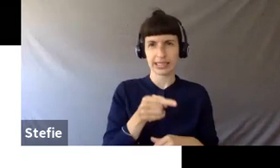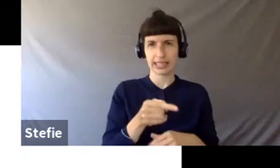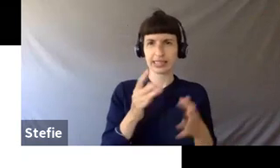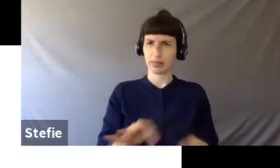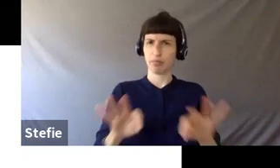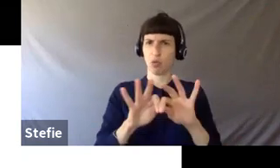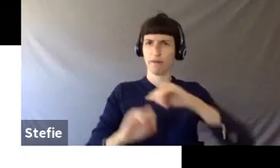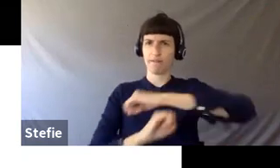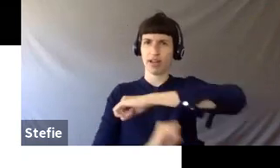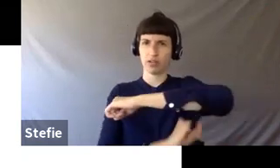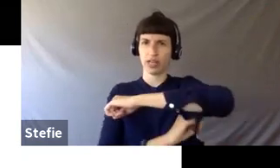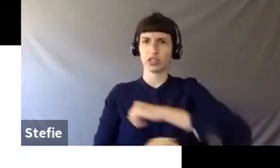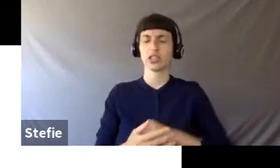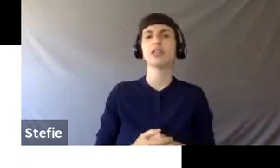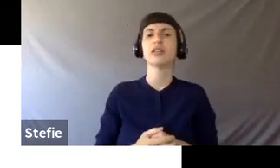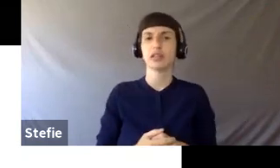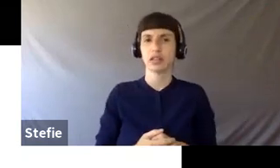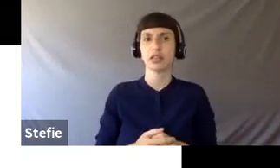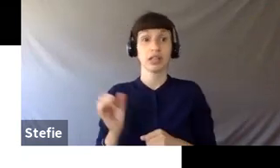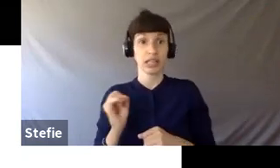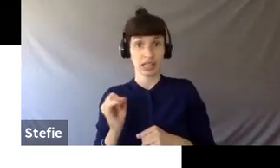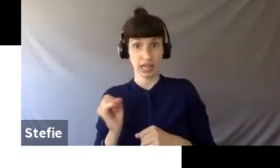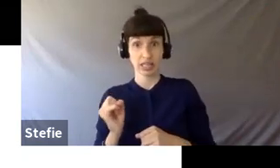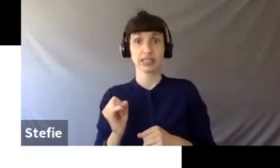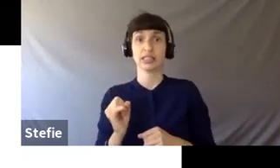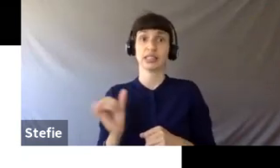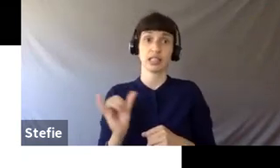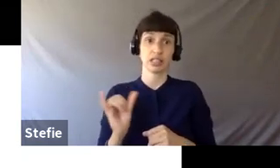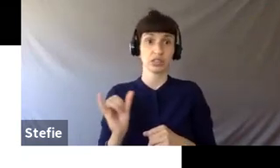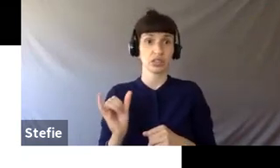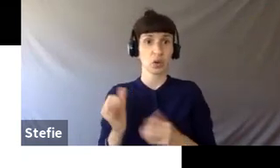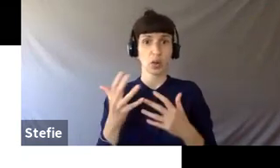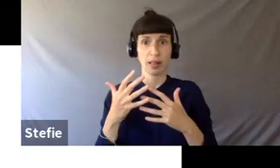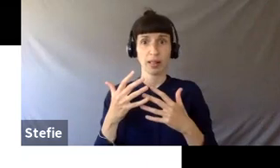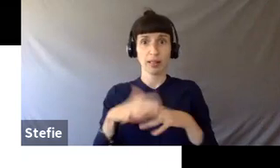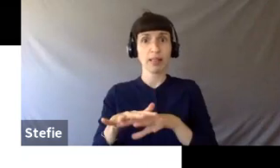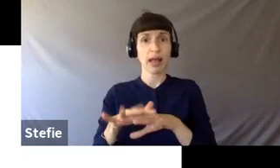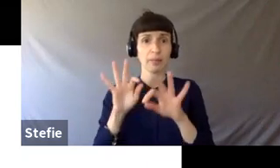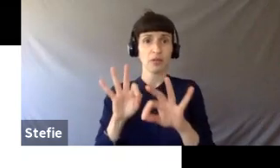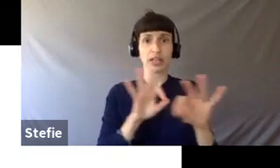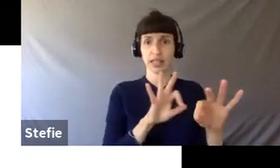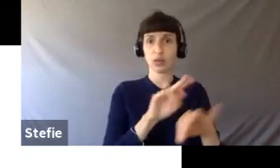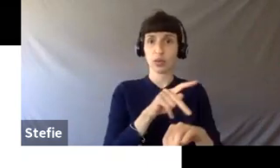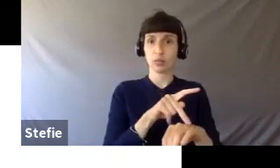JEFF: Andrew this is what they want in their ideal classrooms